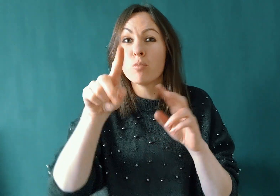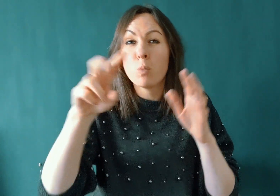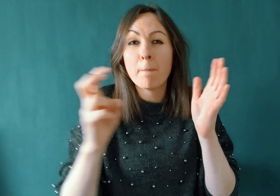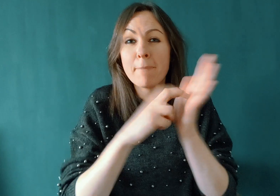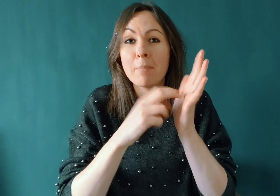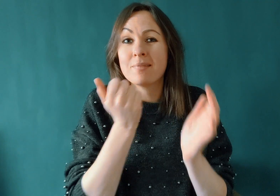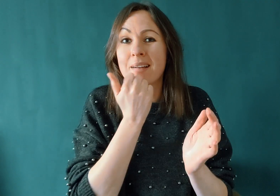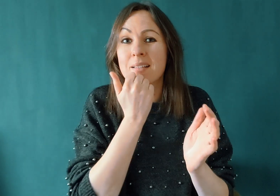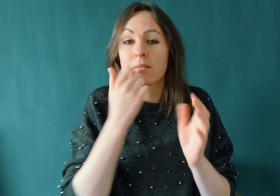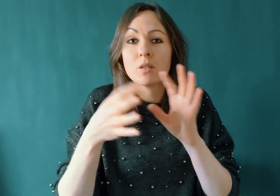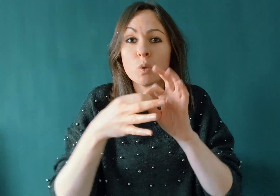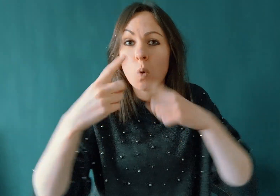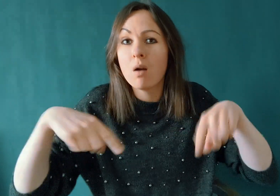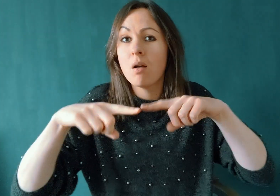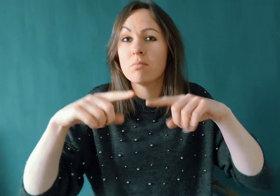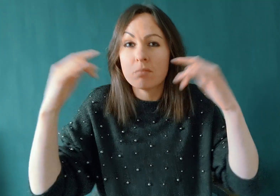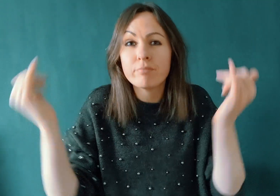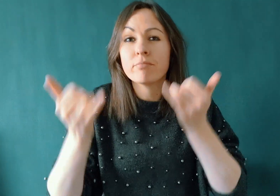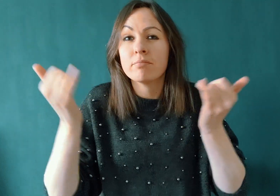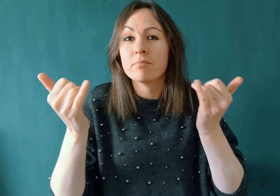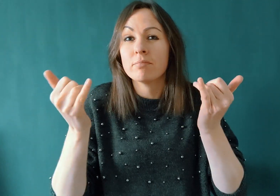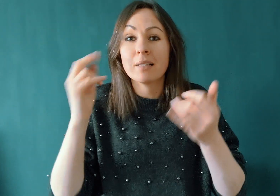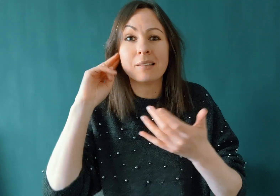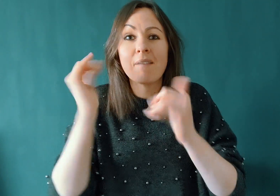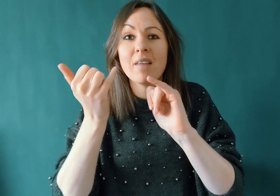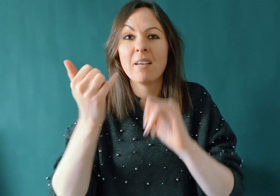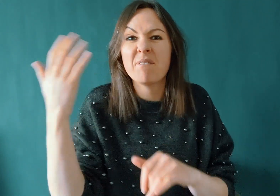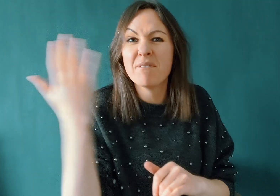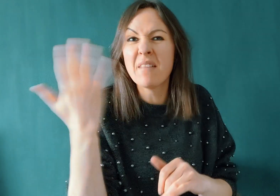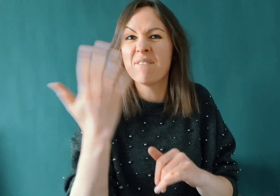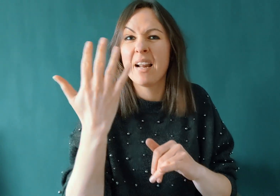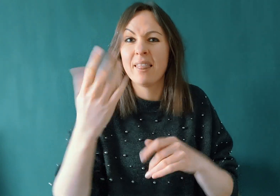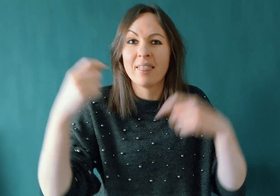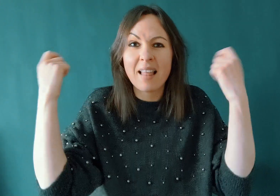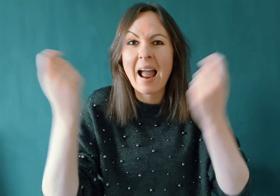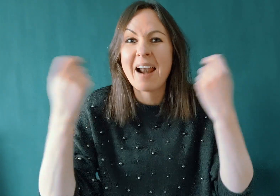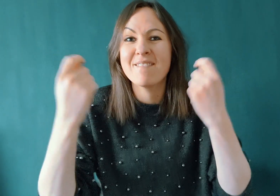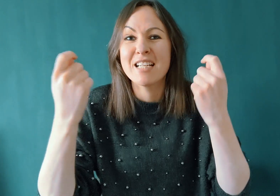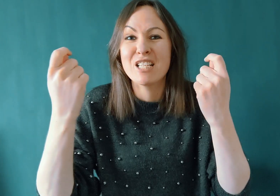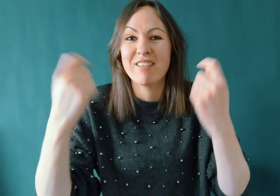We hope you book the dates in and join us in celebration of Deaffest's 15th anniversary!